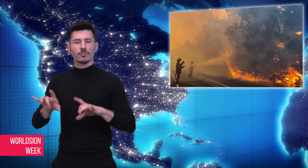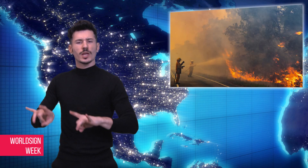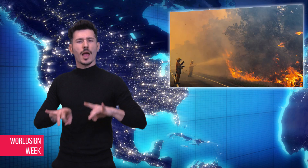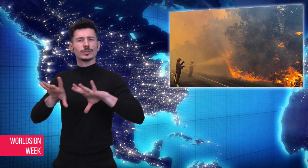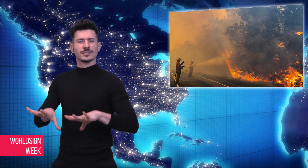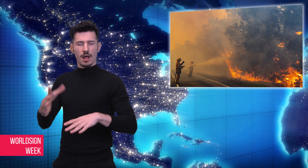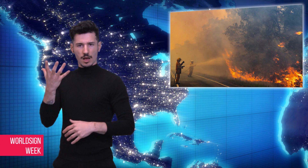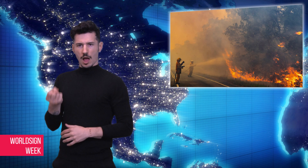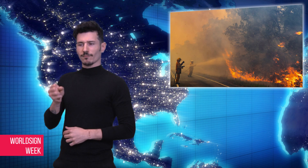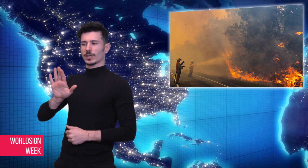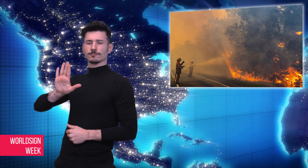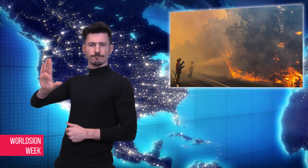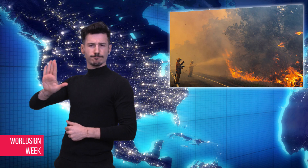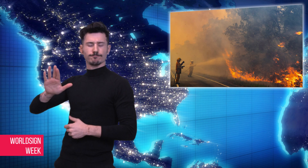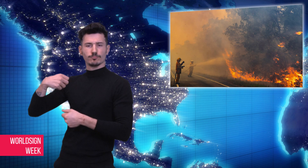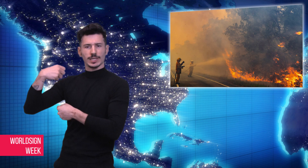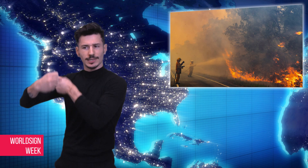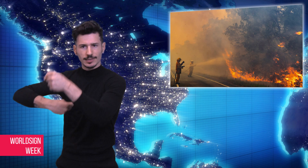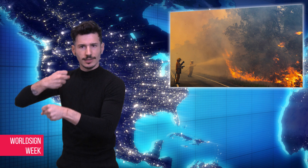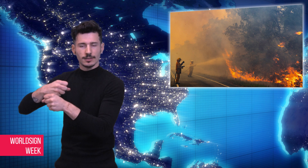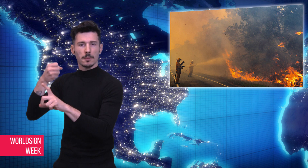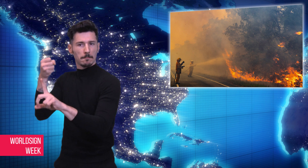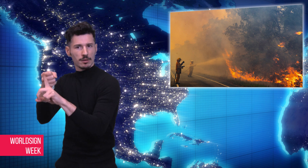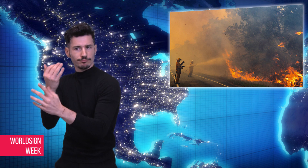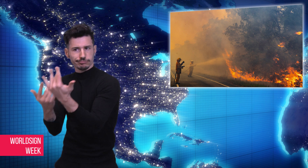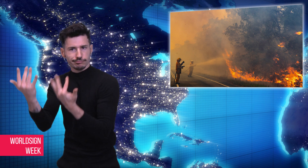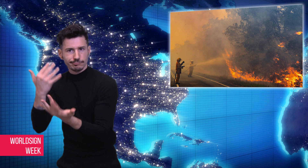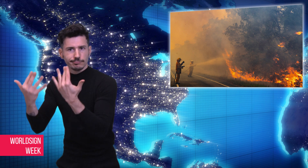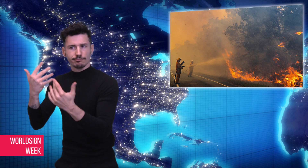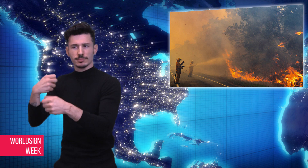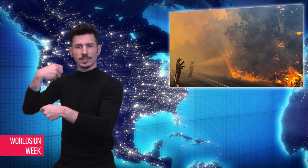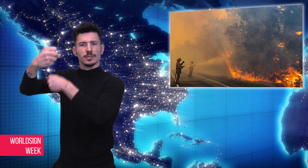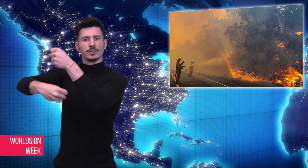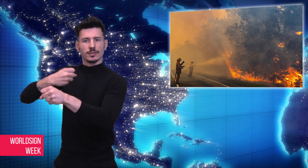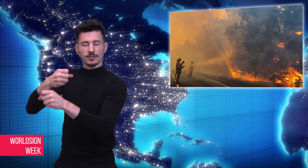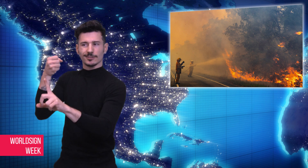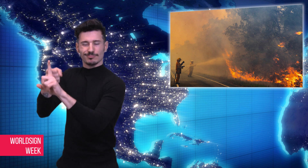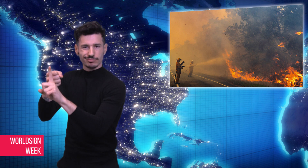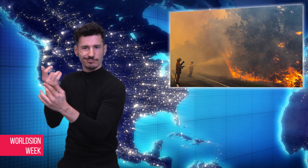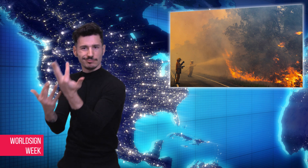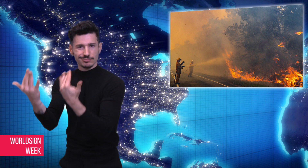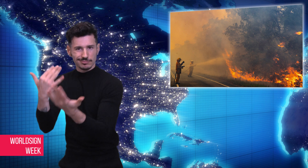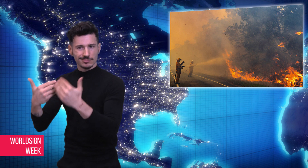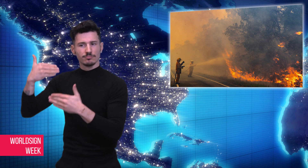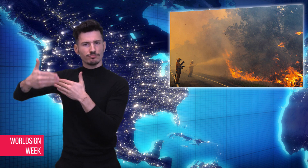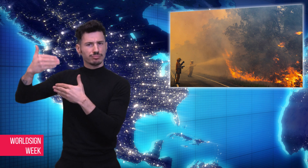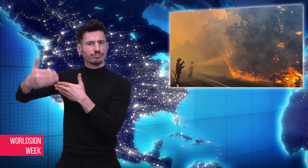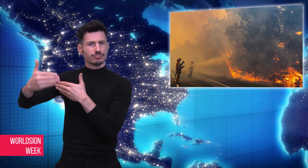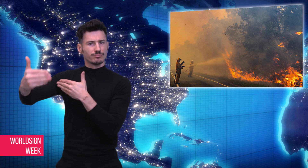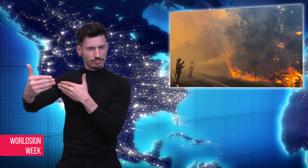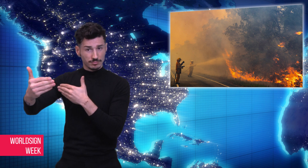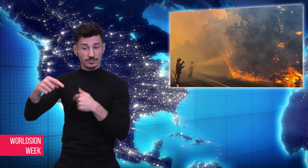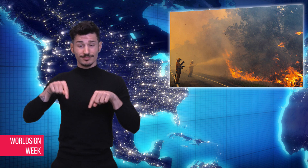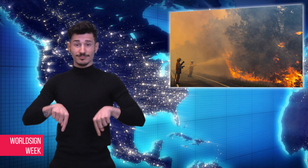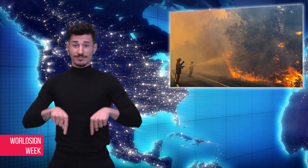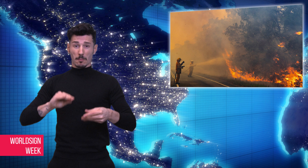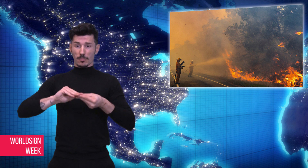Although Australia is in its annual fire season,